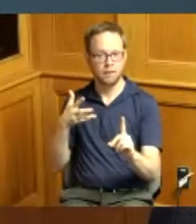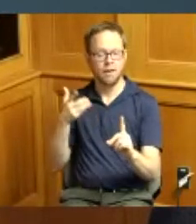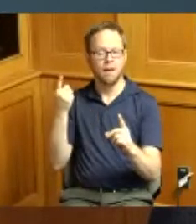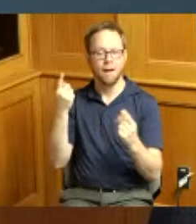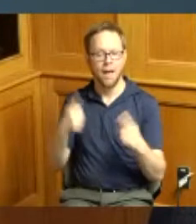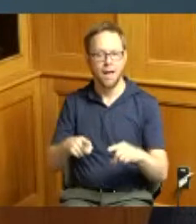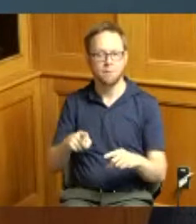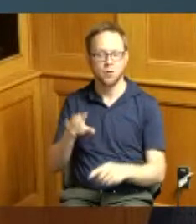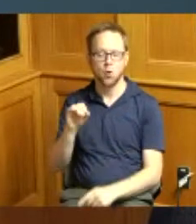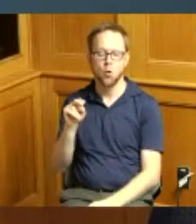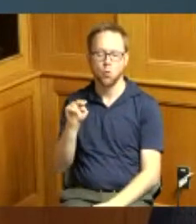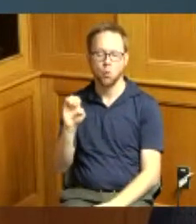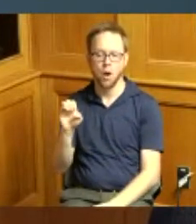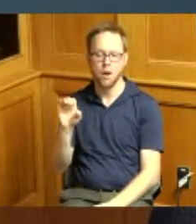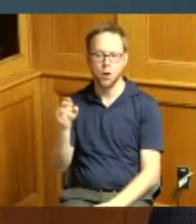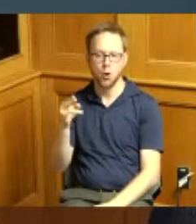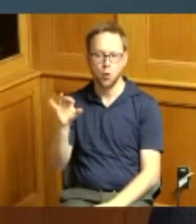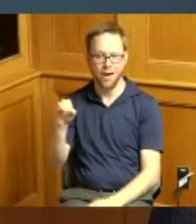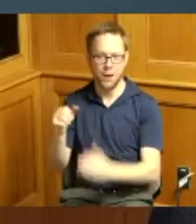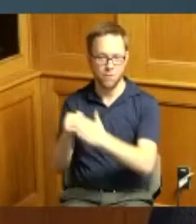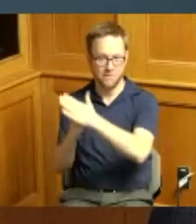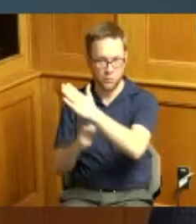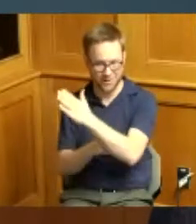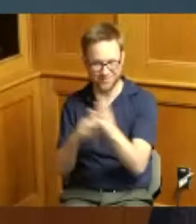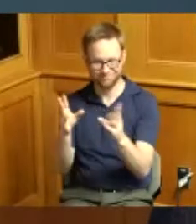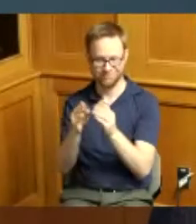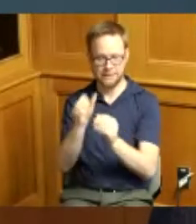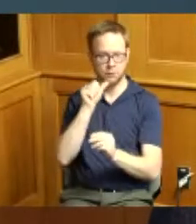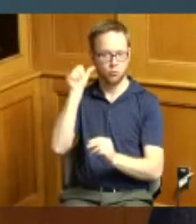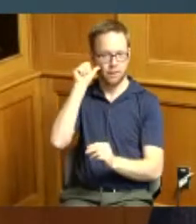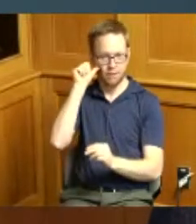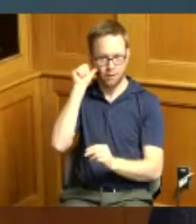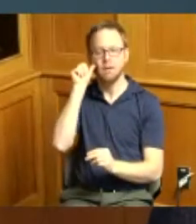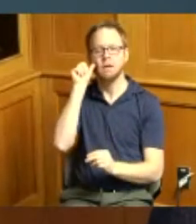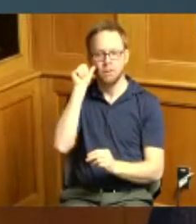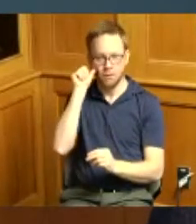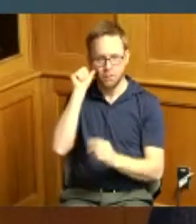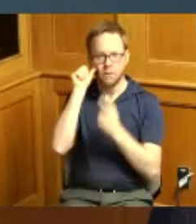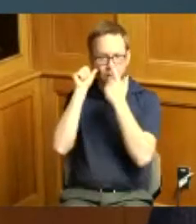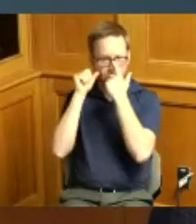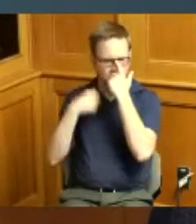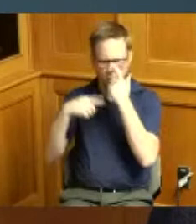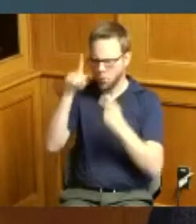foundation meeting yesterday and so it was I found a very fruitful one